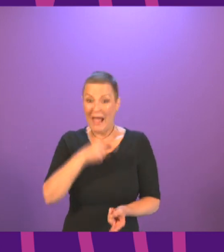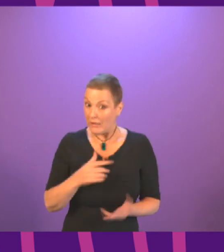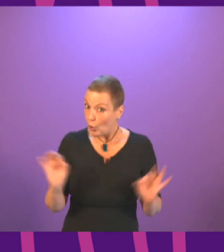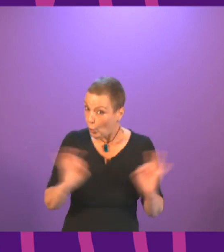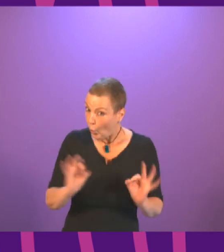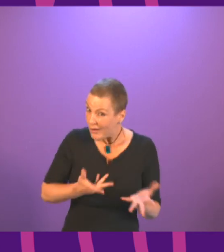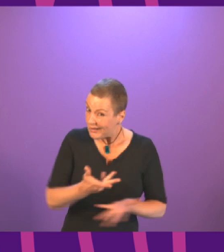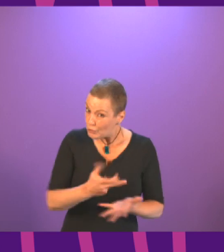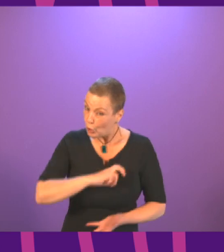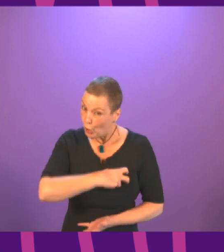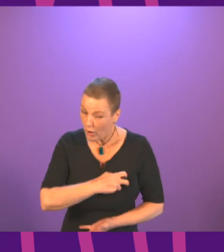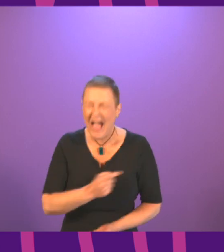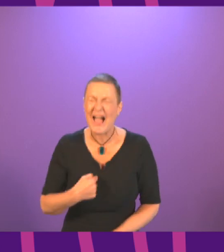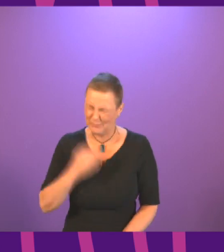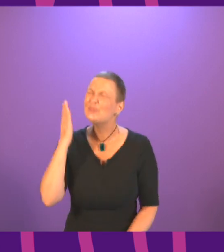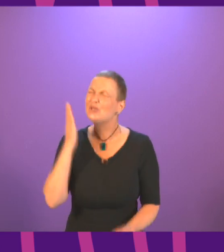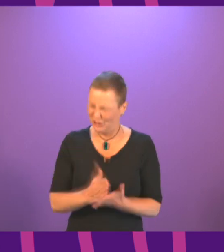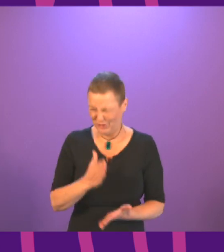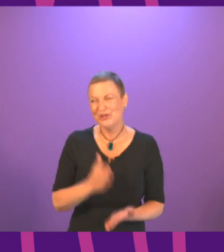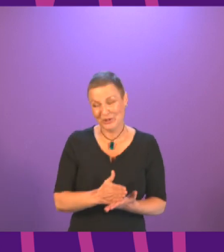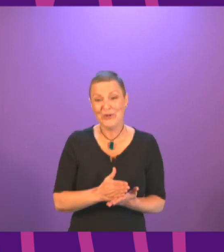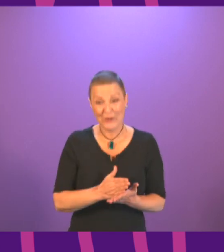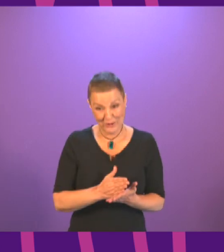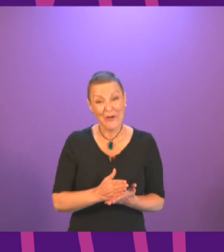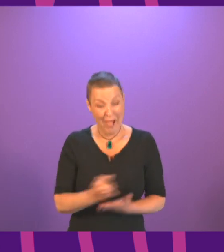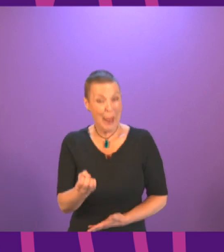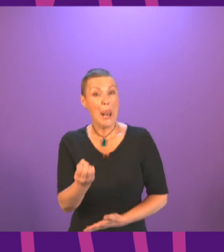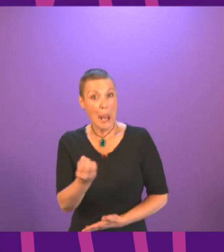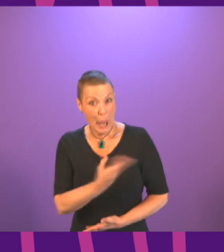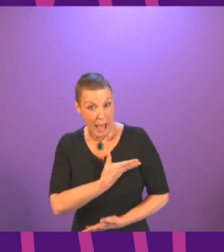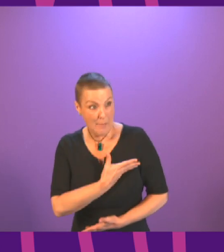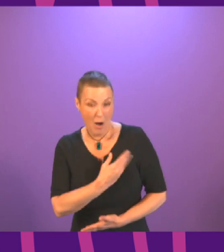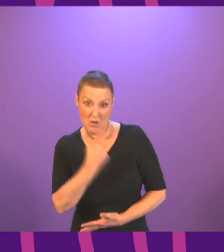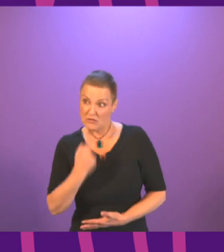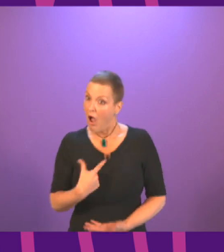unions, I am pretty sure that Labour members in particular would criticise me for imposing